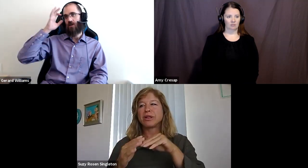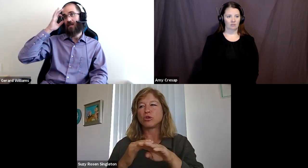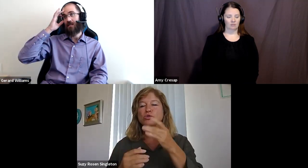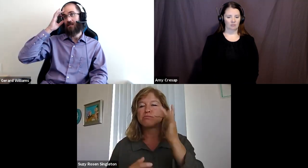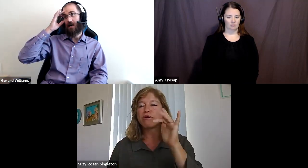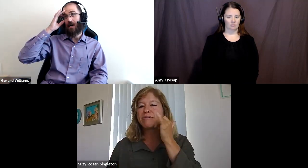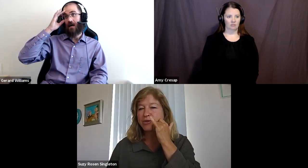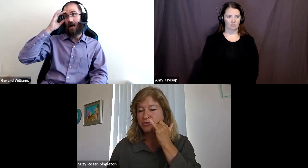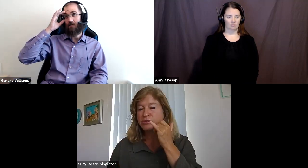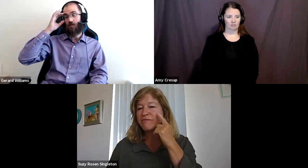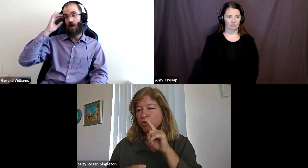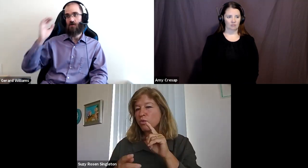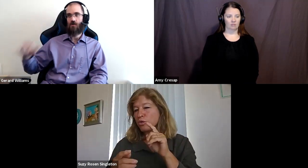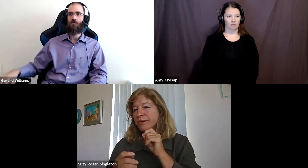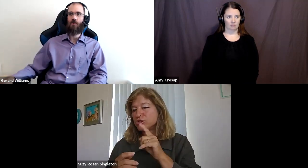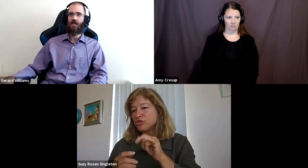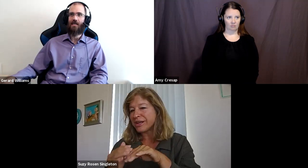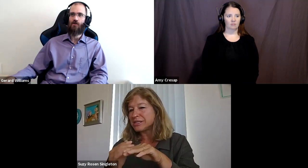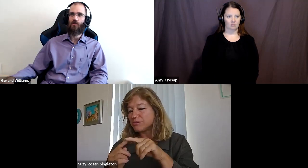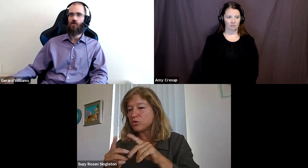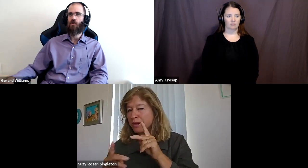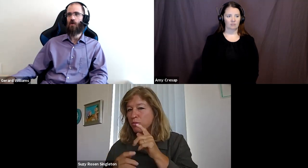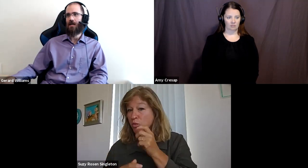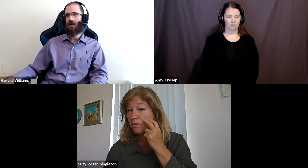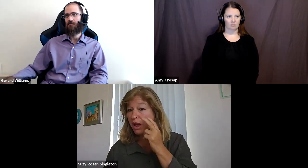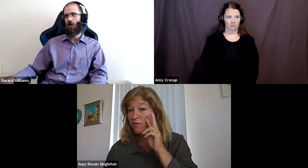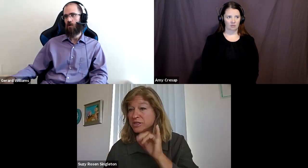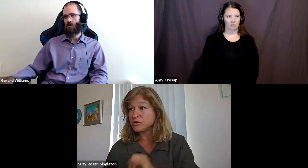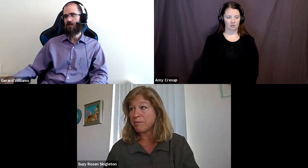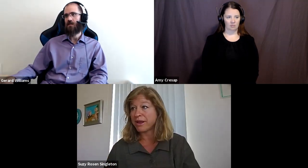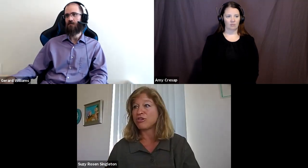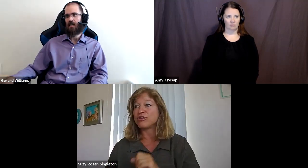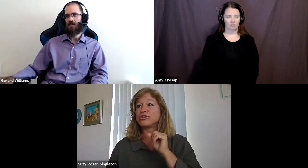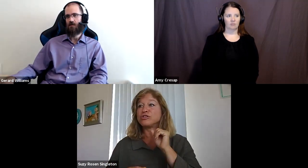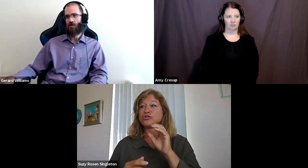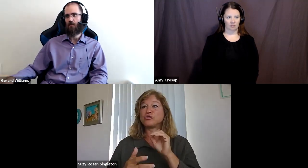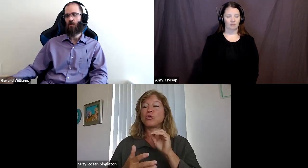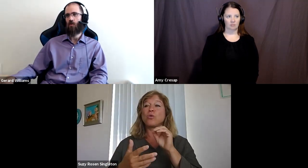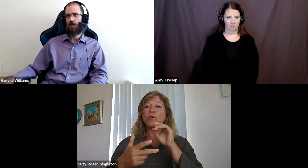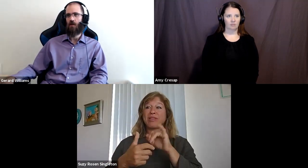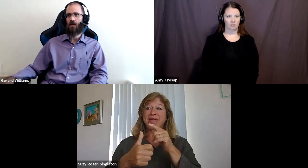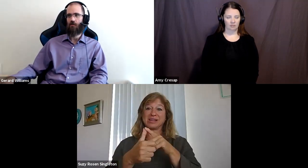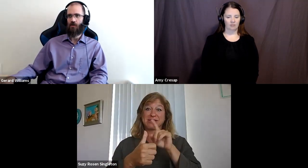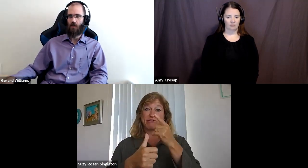is IP browsers built into phones need to be accessible for people who are blind or visually